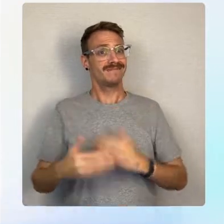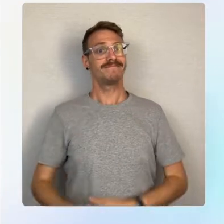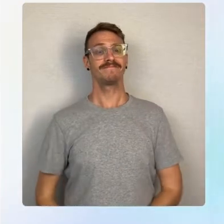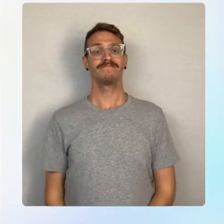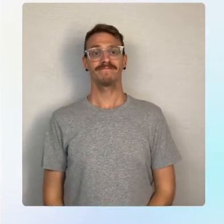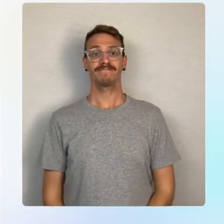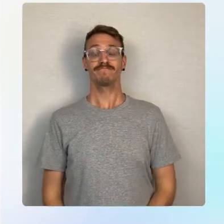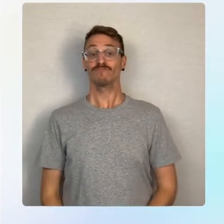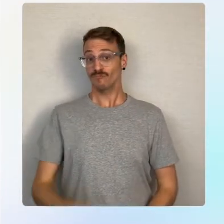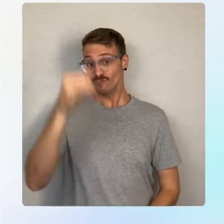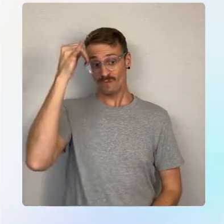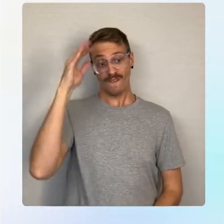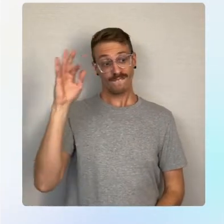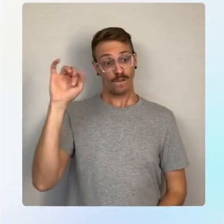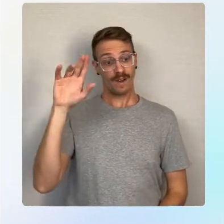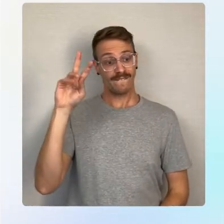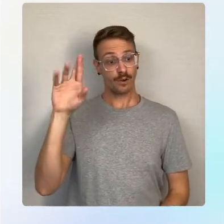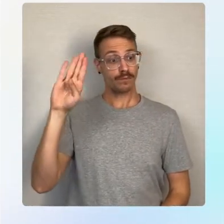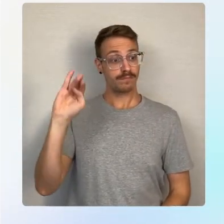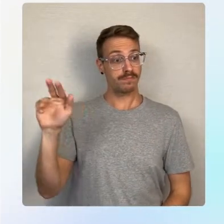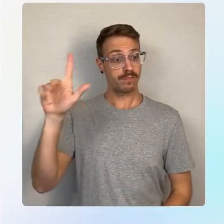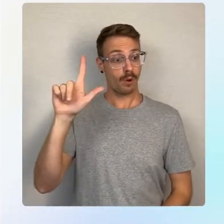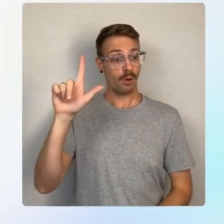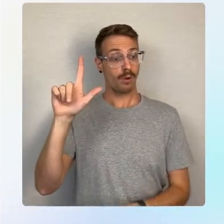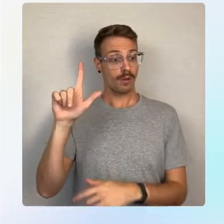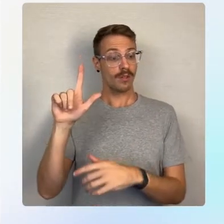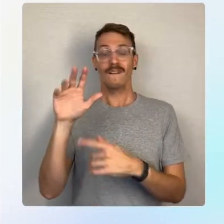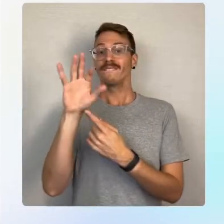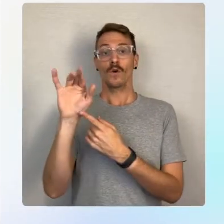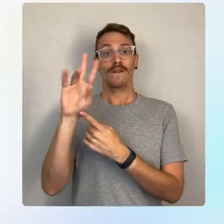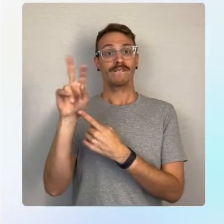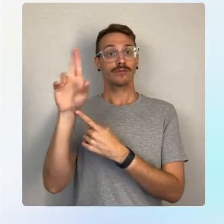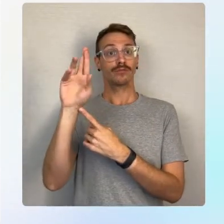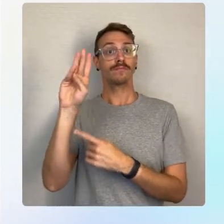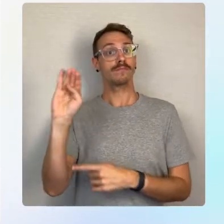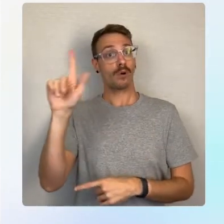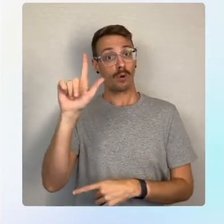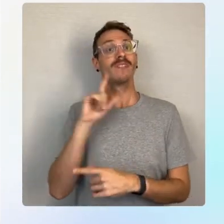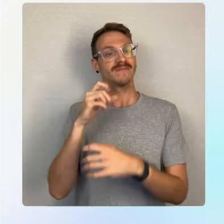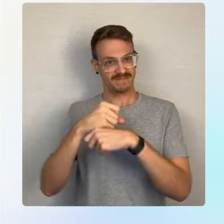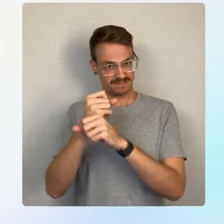ForeVR Bowl built social areas in environment so that their users could hang out together